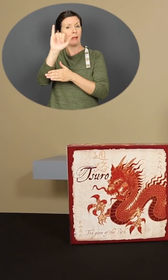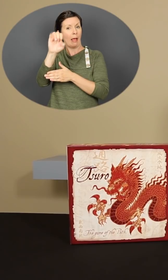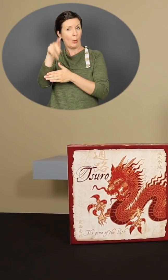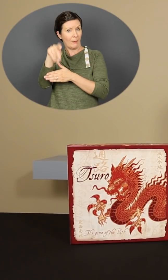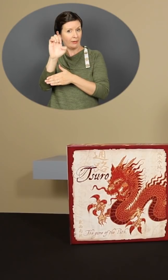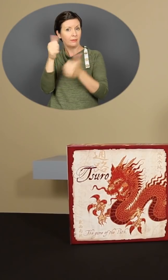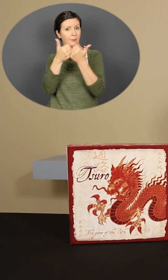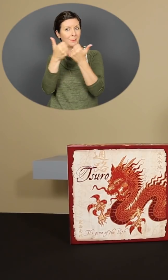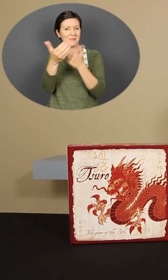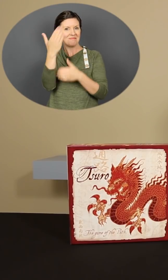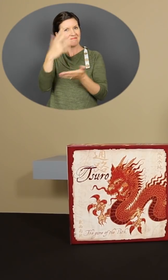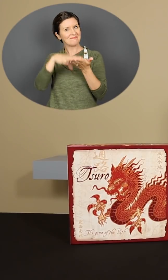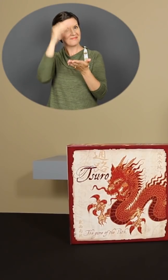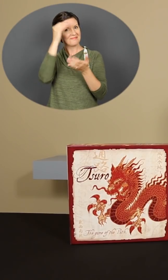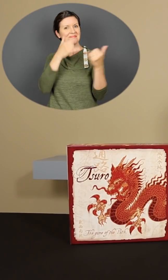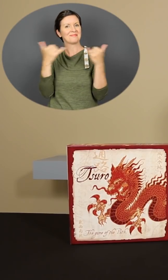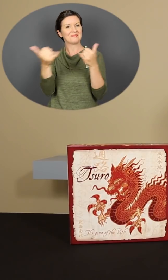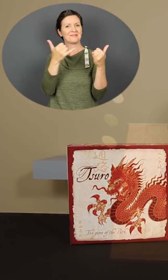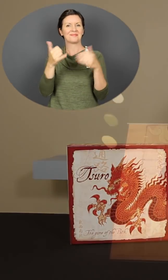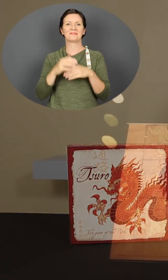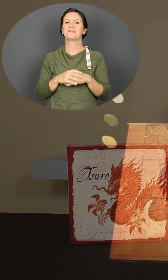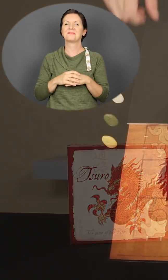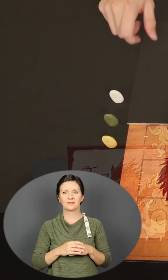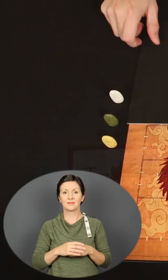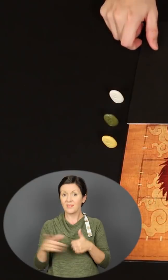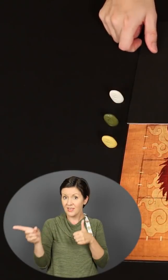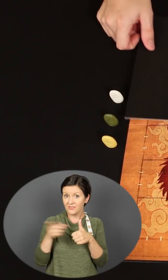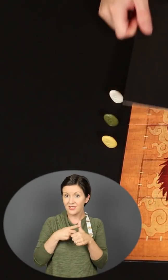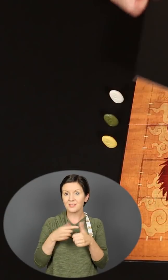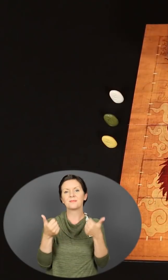the table and let’s take a look at how you set up to play. First, we need to lay out